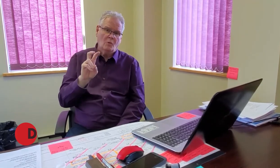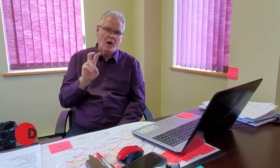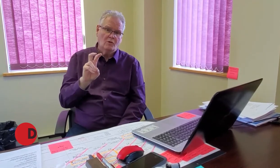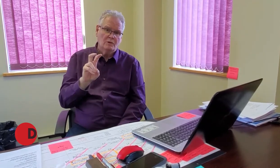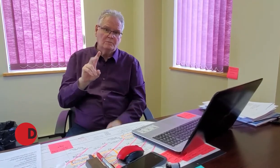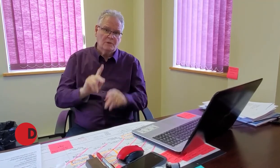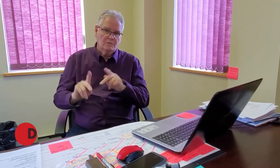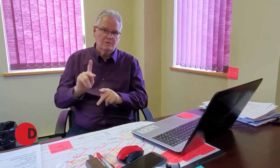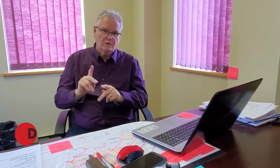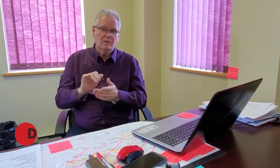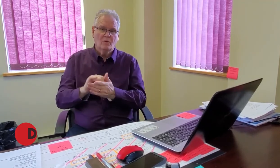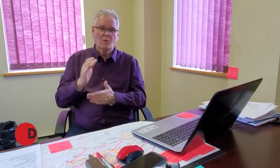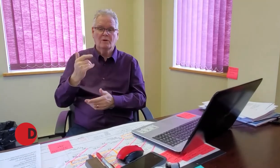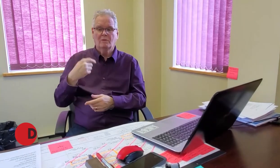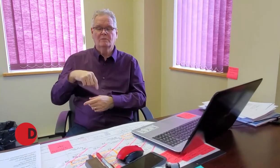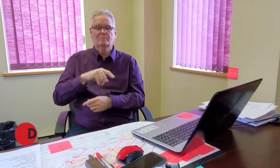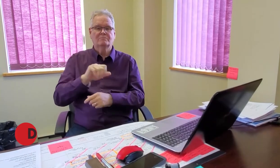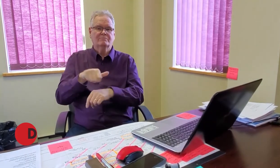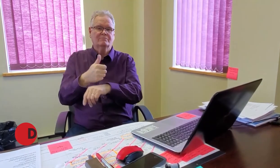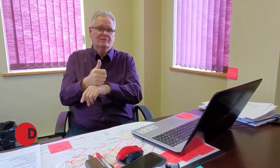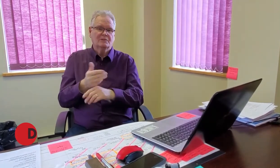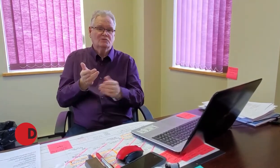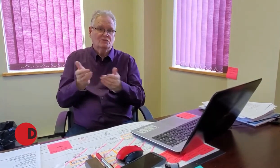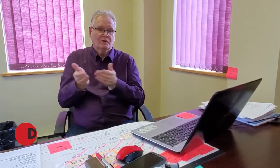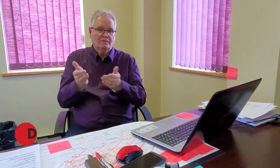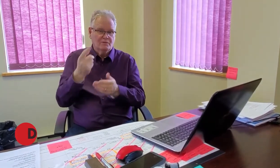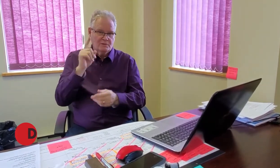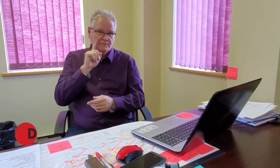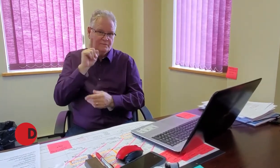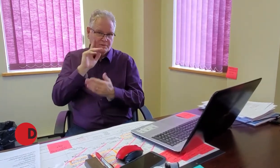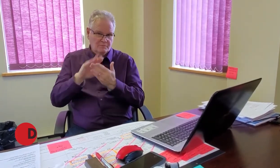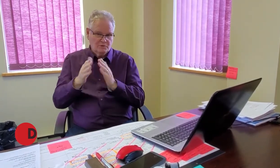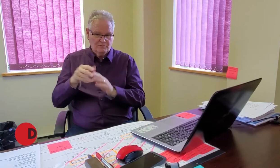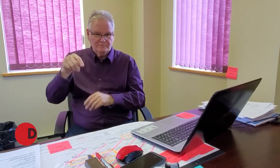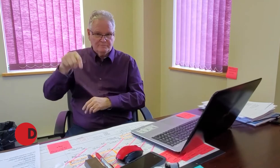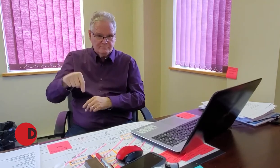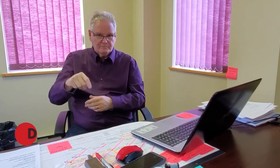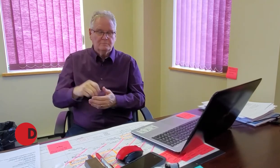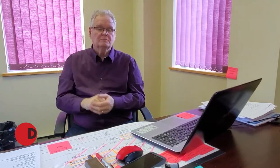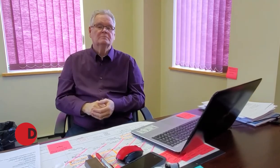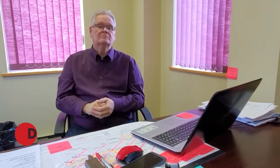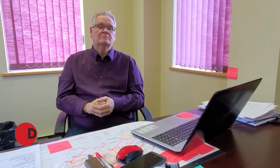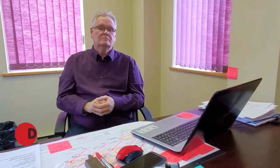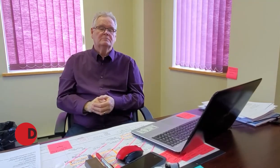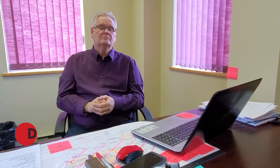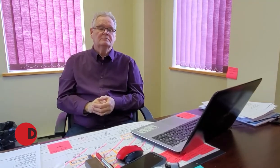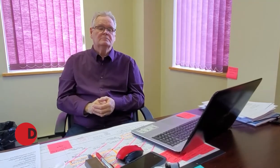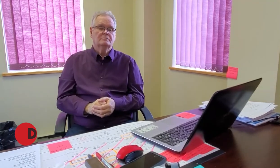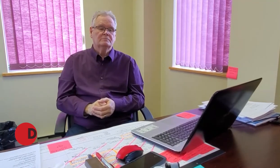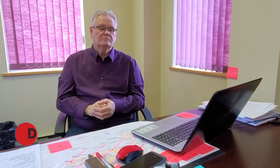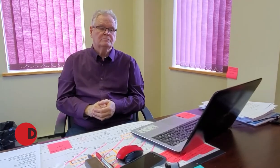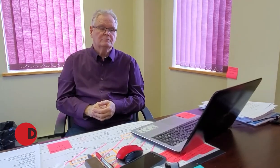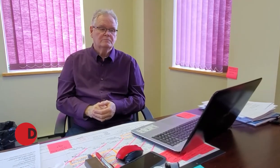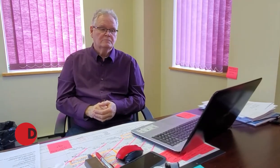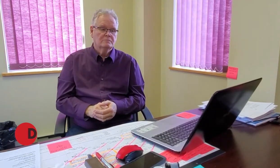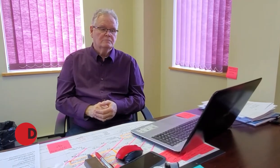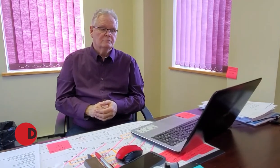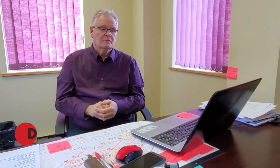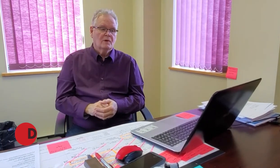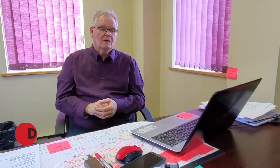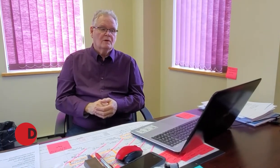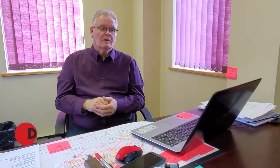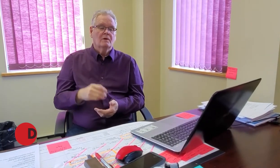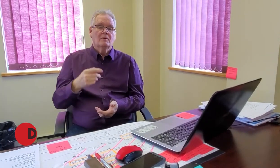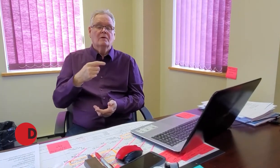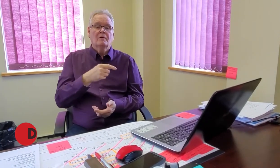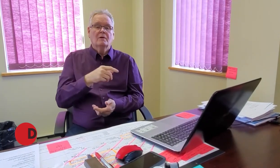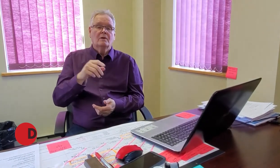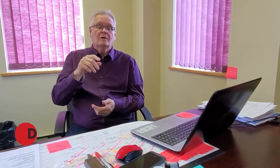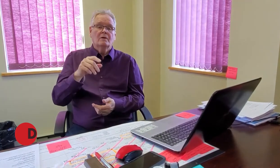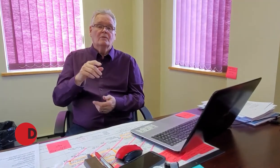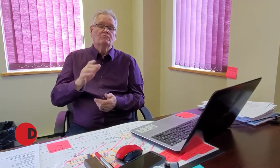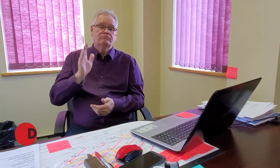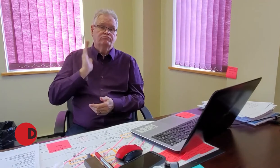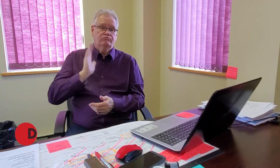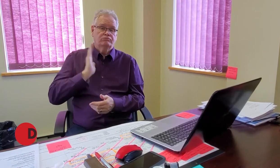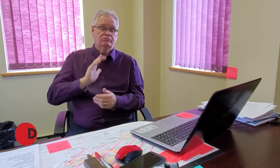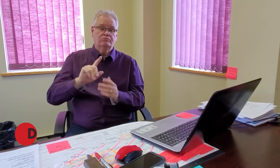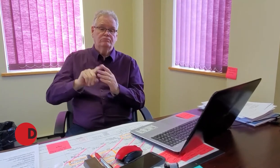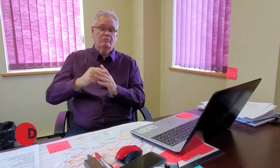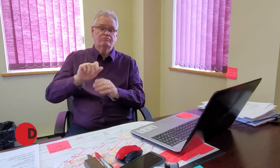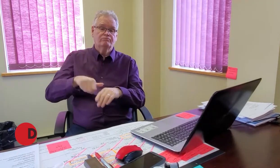about 200 people which is why we launched our services for the Deaf community.